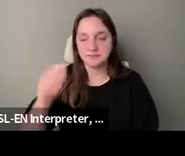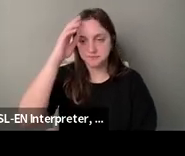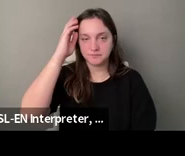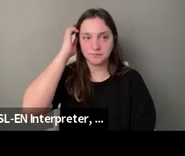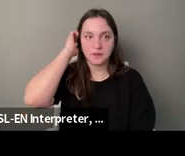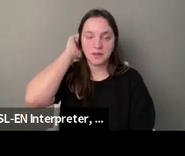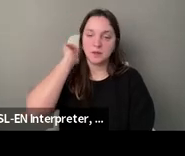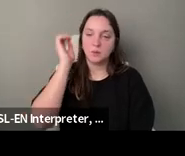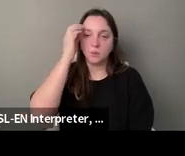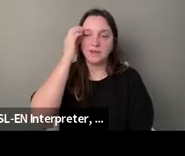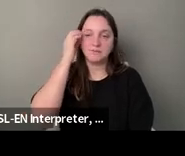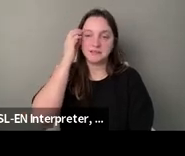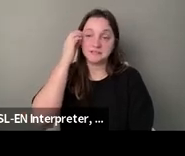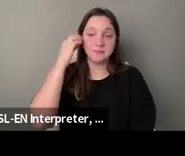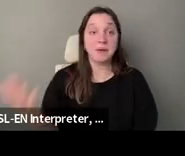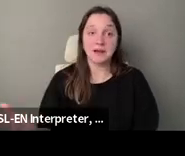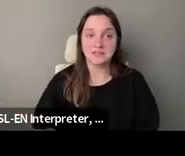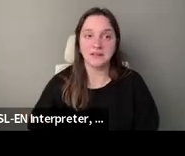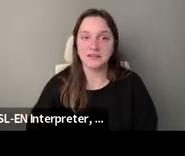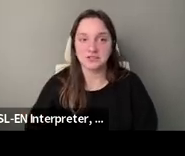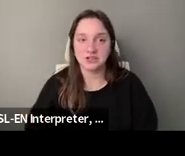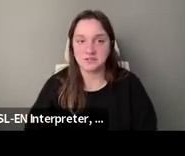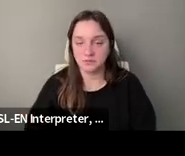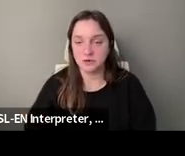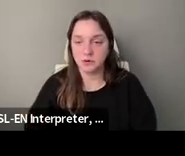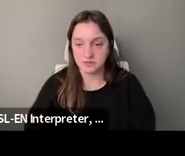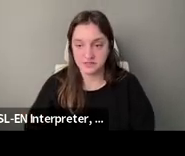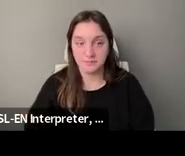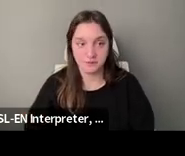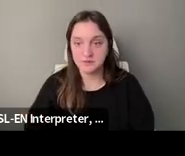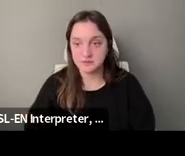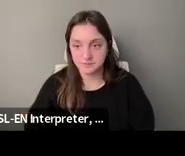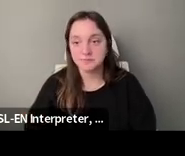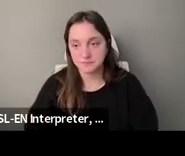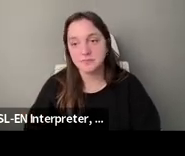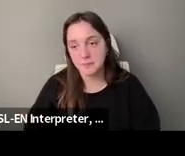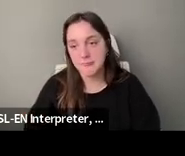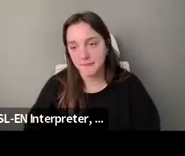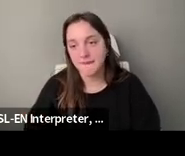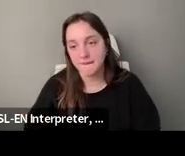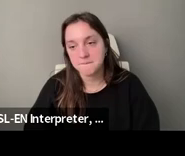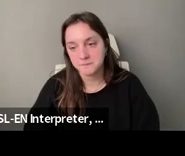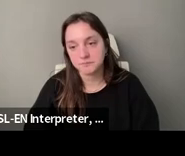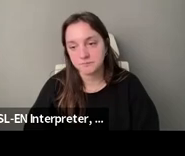I'd like to share some real-world examples. Because we have been able to